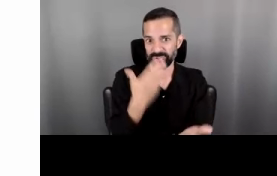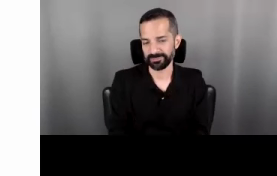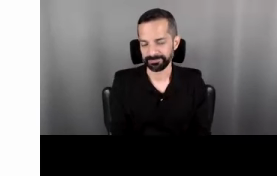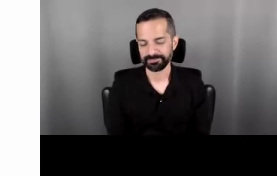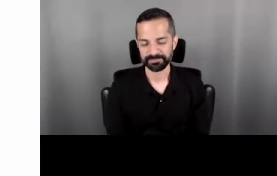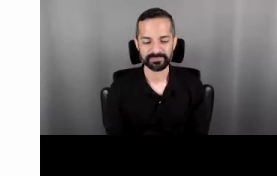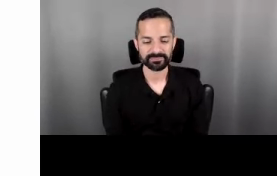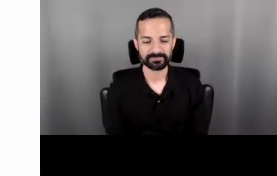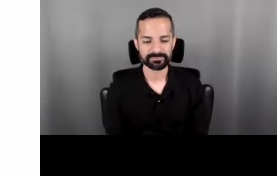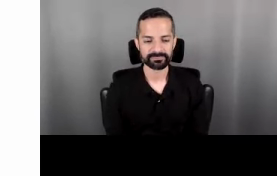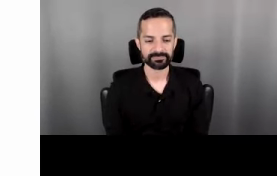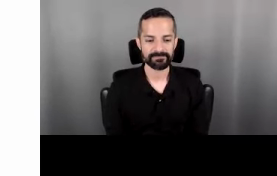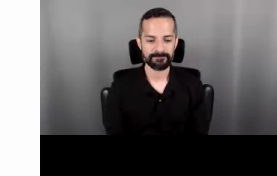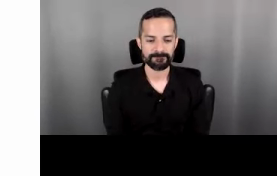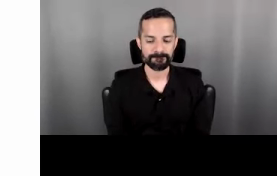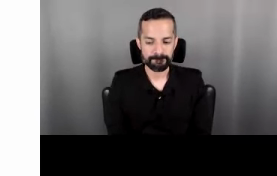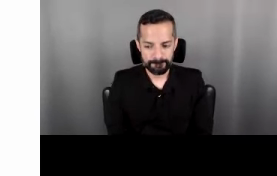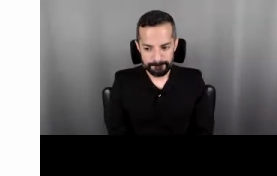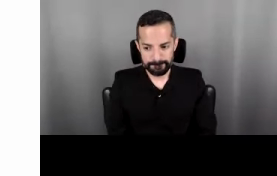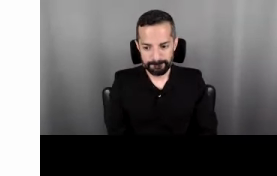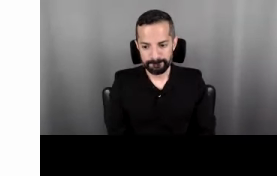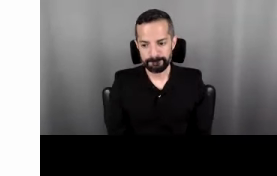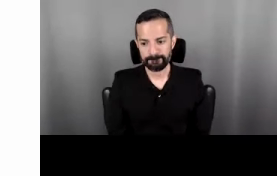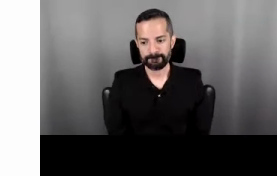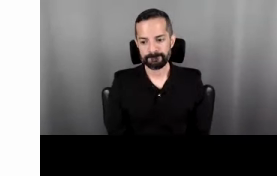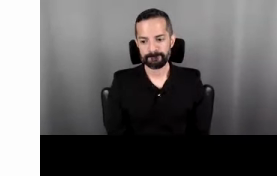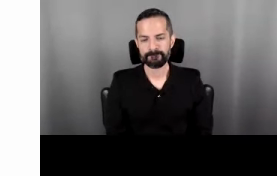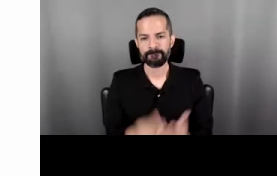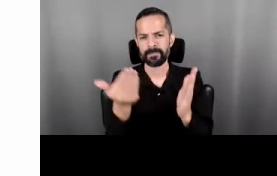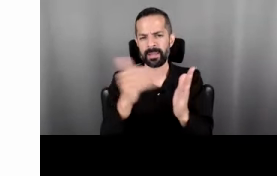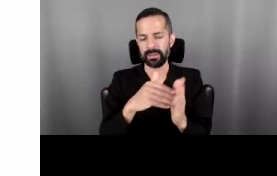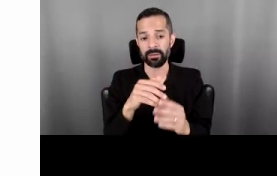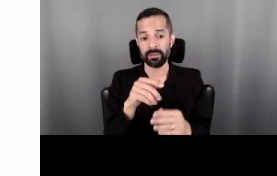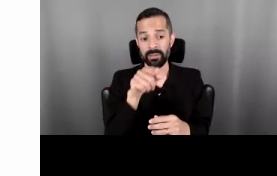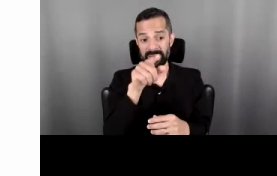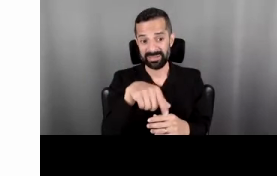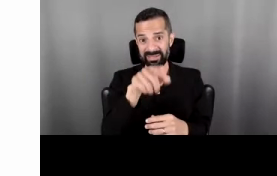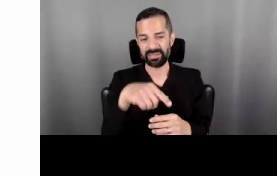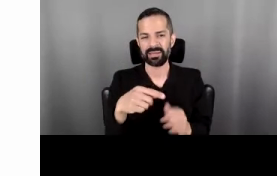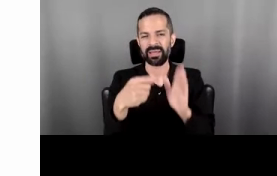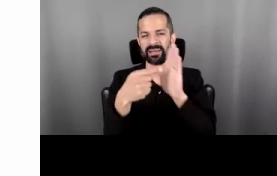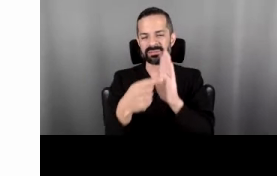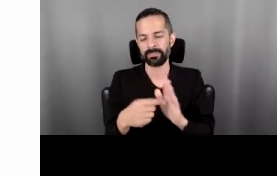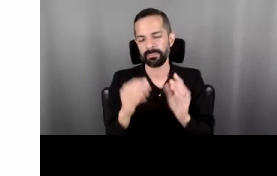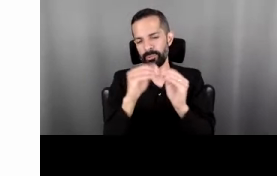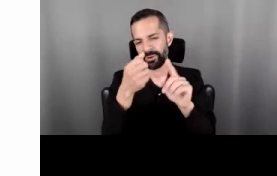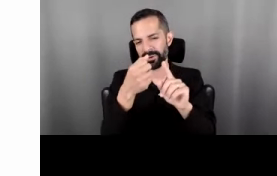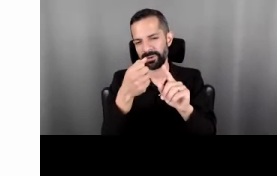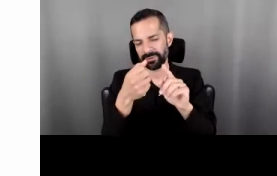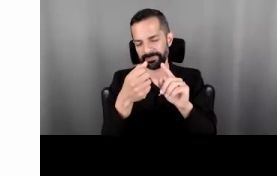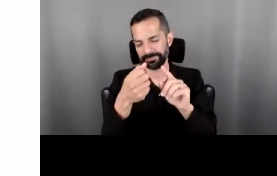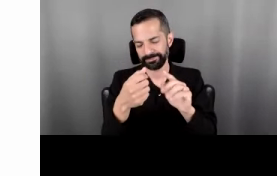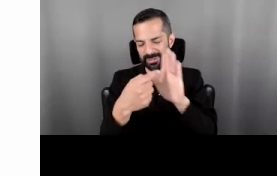And again, this is just examples of, additional granularity can be provided in this case.